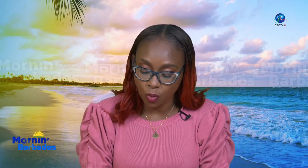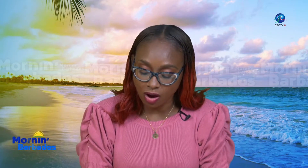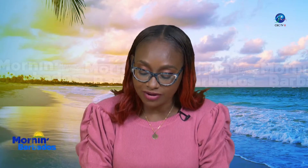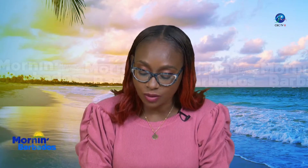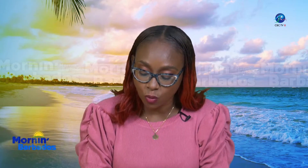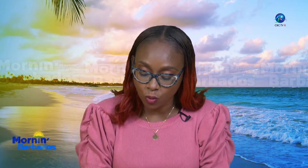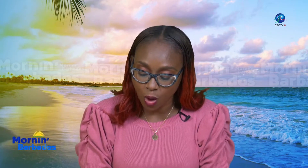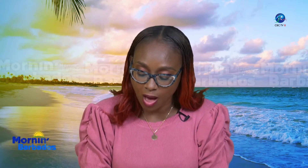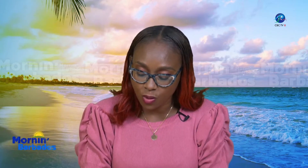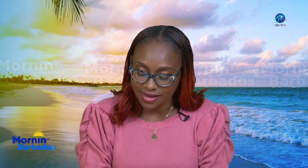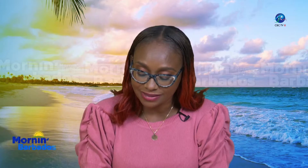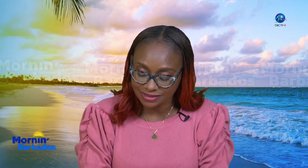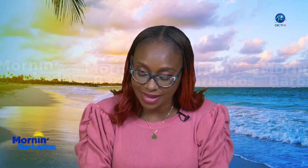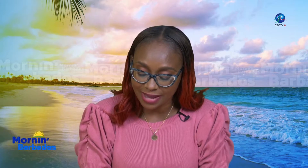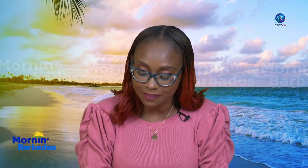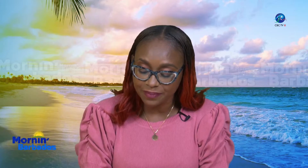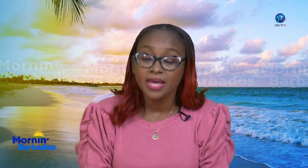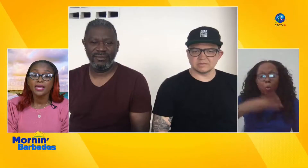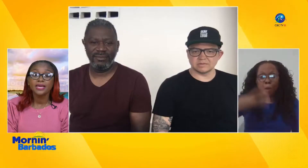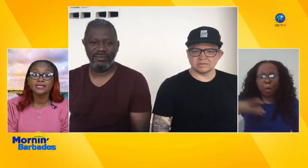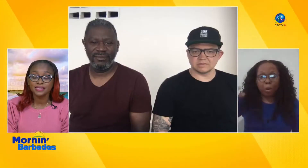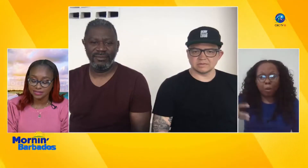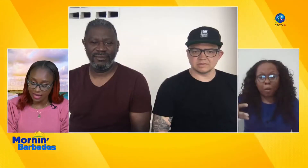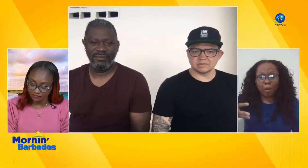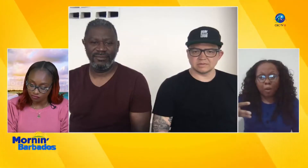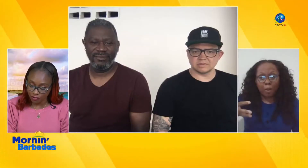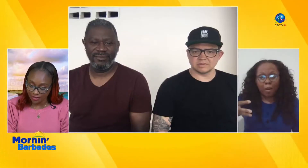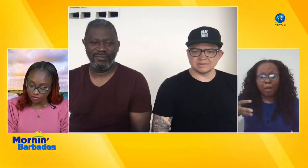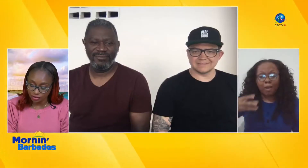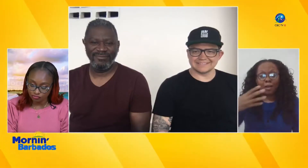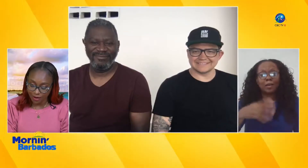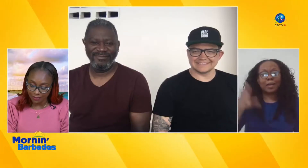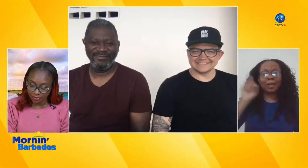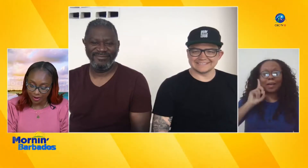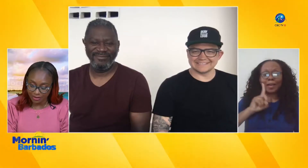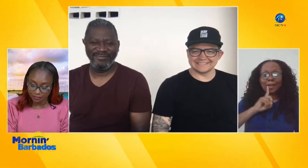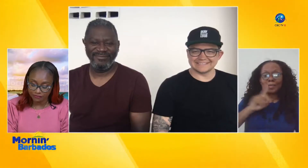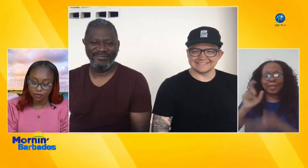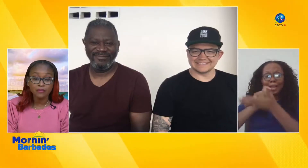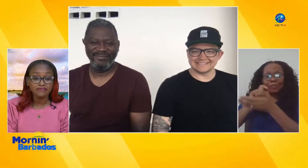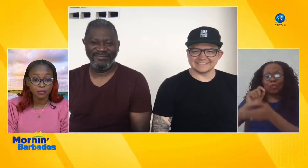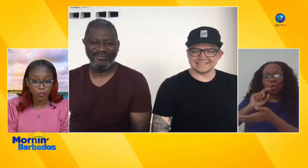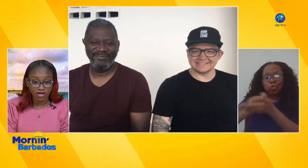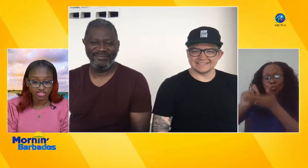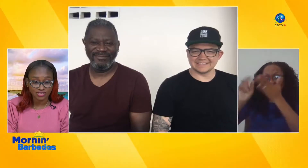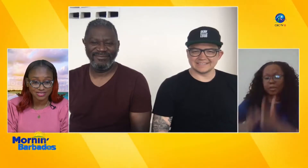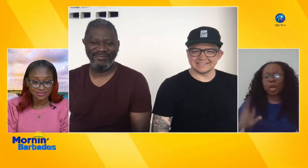warren Wawa snipe he's a deaf writer rapper and performer from Washington